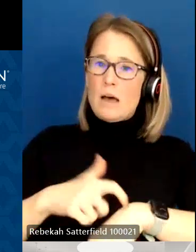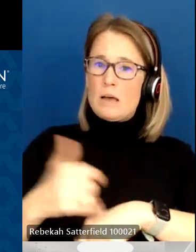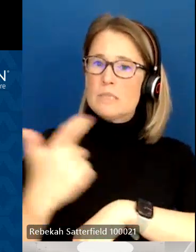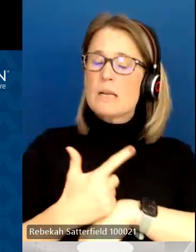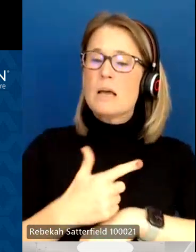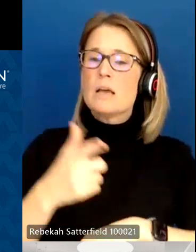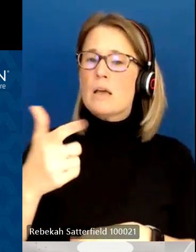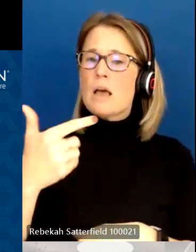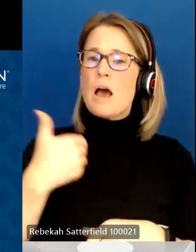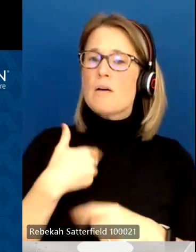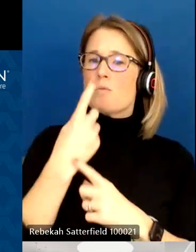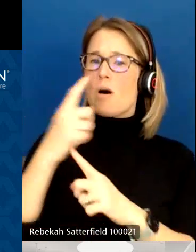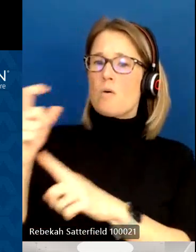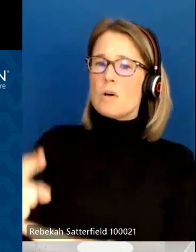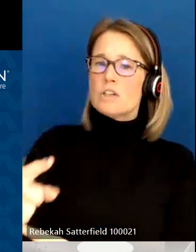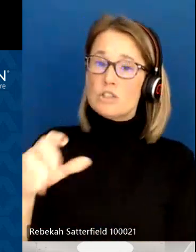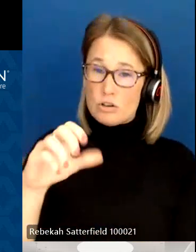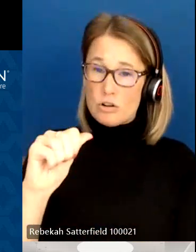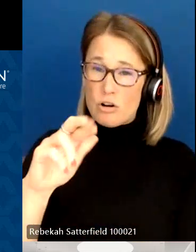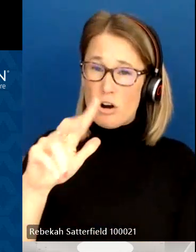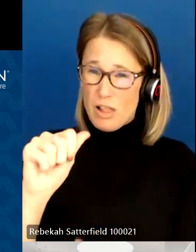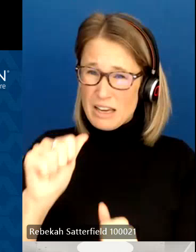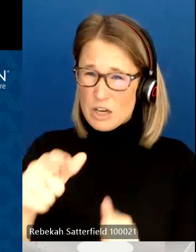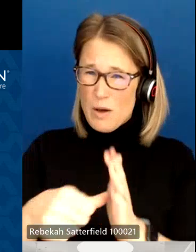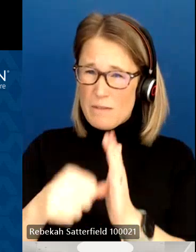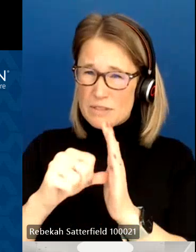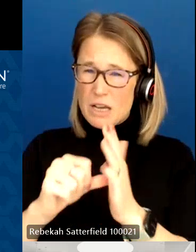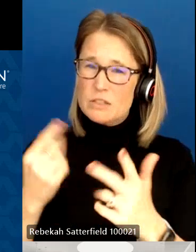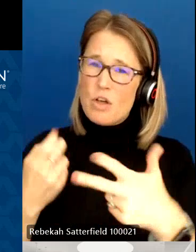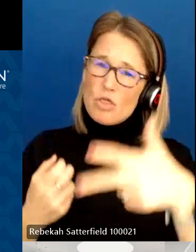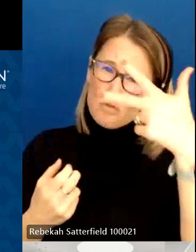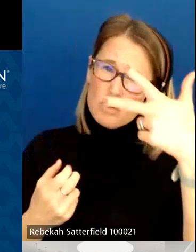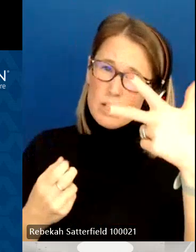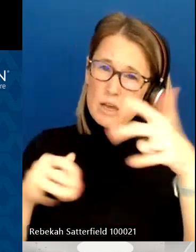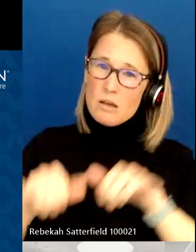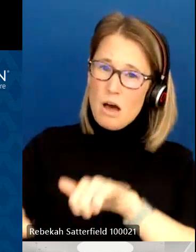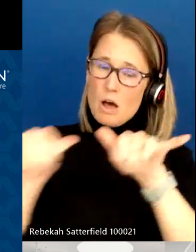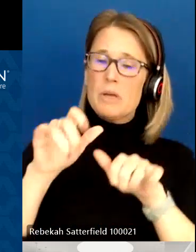there was a question Carla if you would reiterate the three common uh or high-risk items you talked